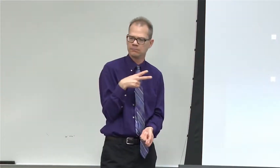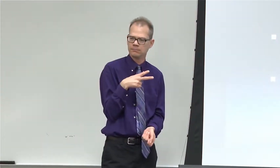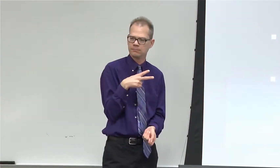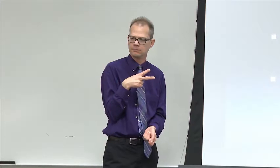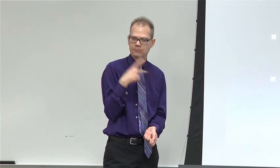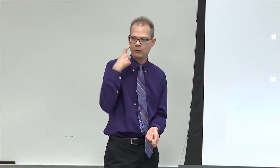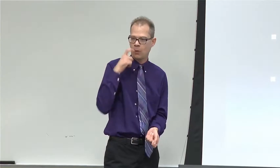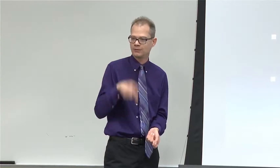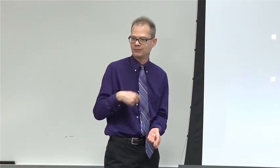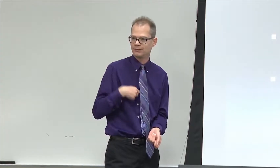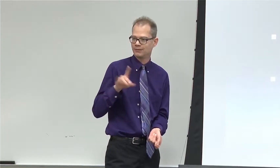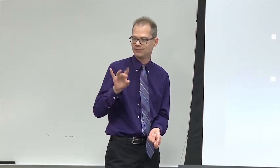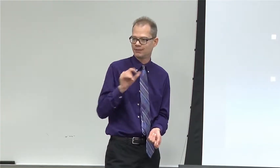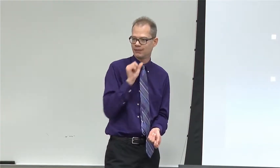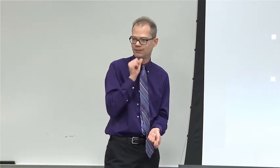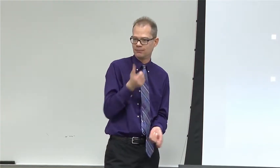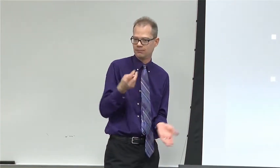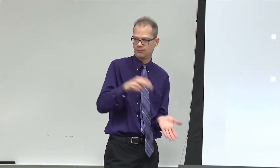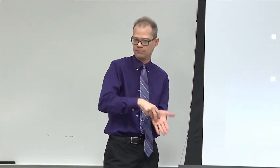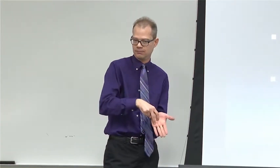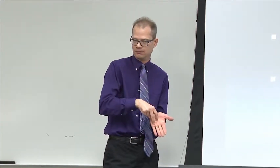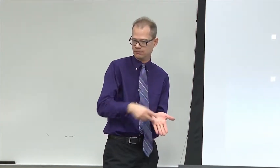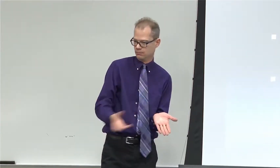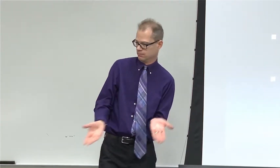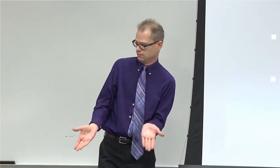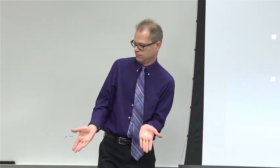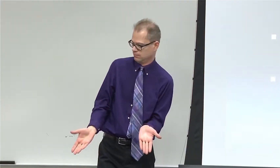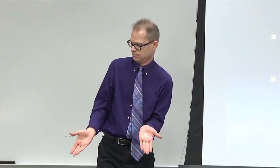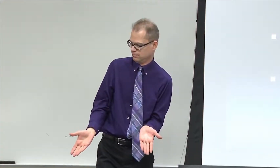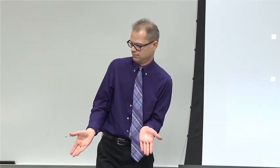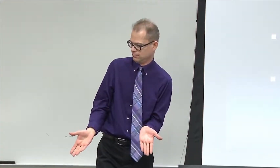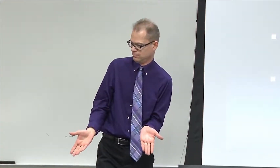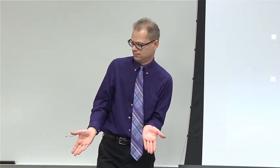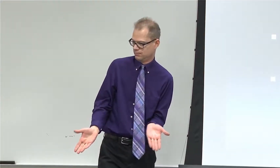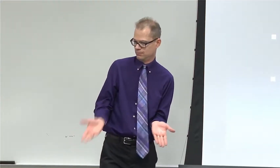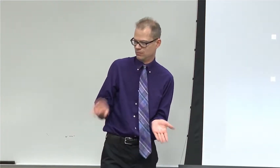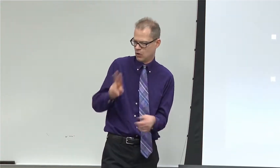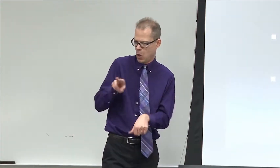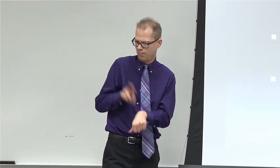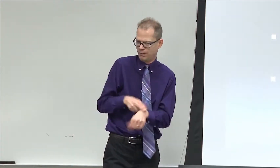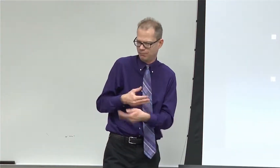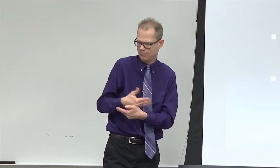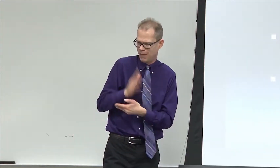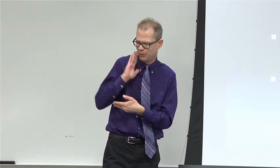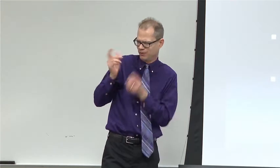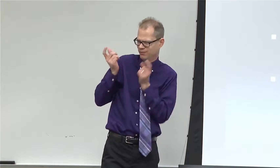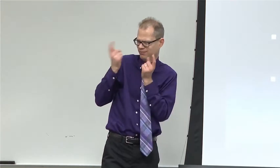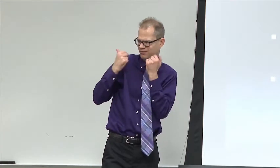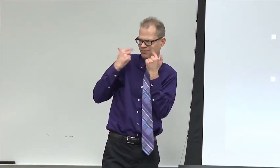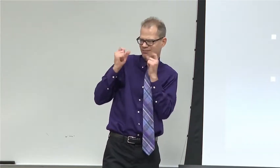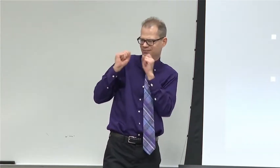I was still looking at the wall. I didn't respond. I didn't get up. I mean, normally you would expect